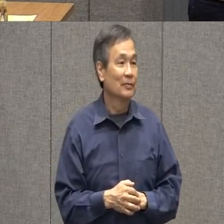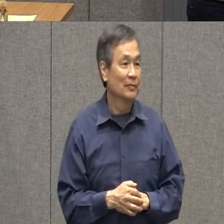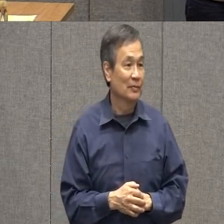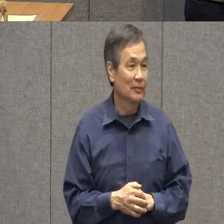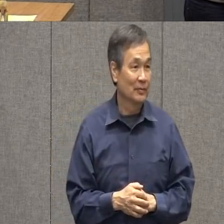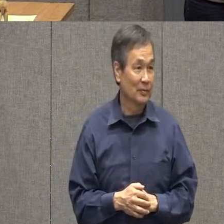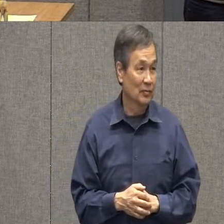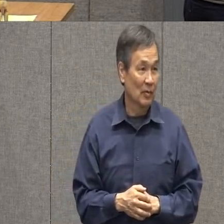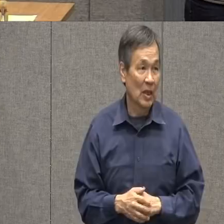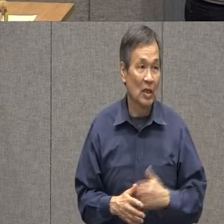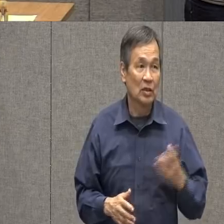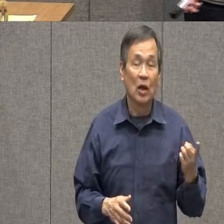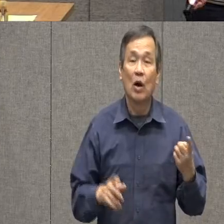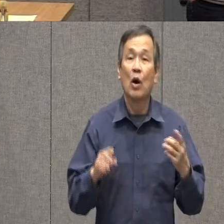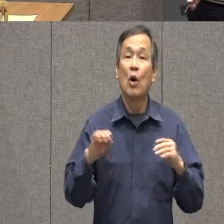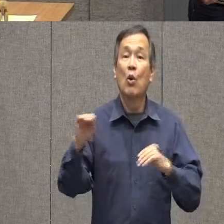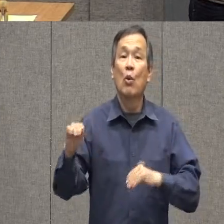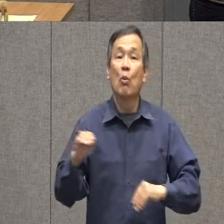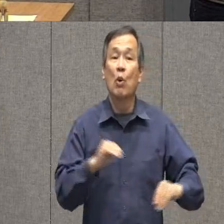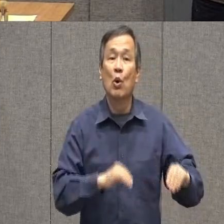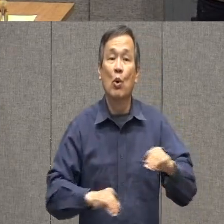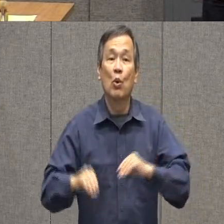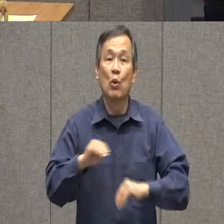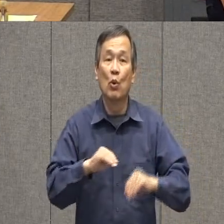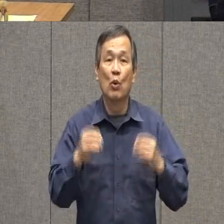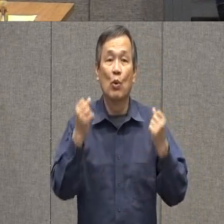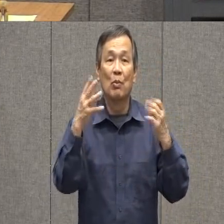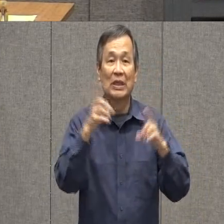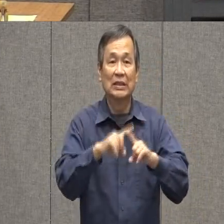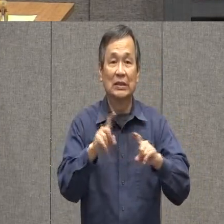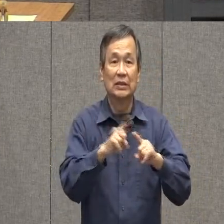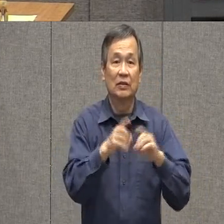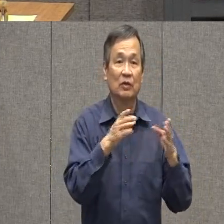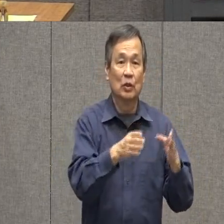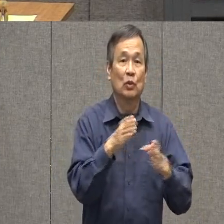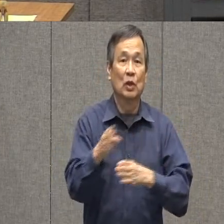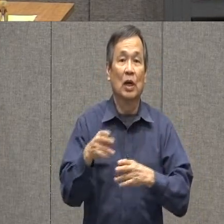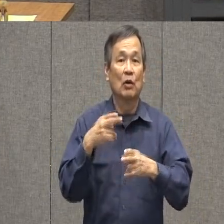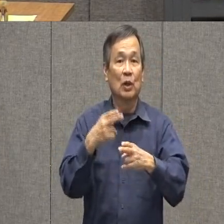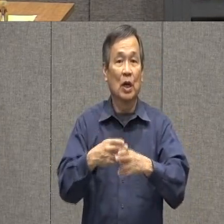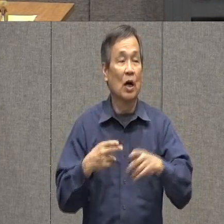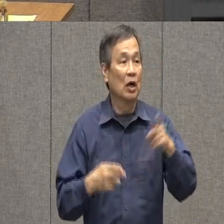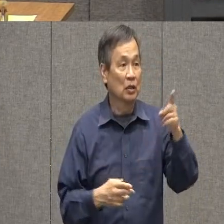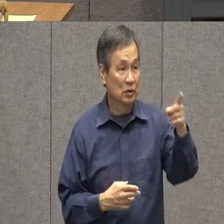So we move all the time in lots of different ways and that's what we call figure drawing.